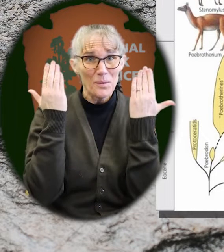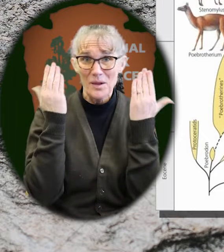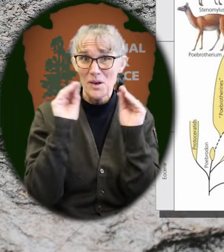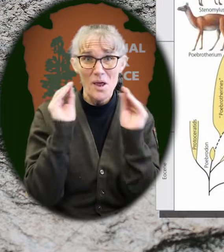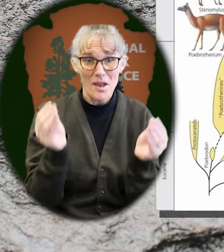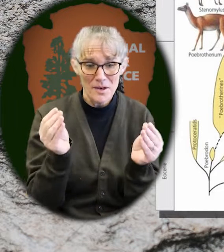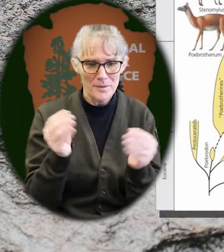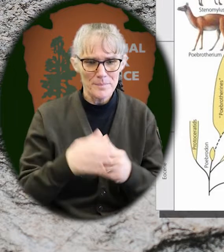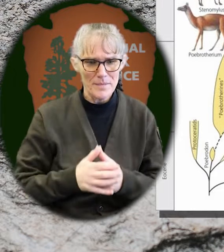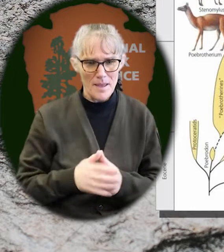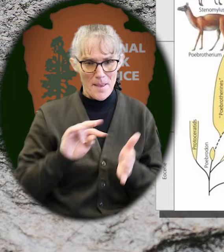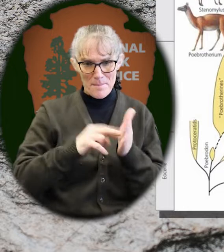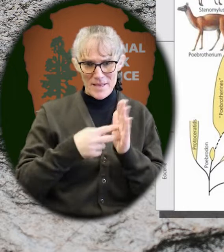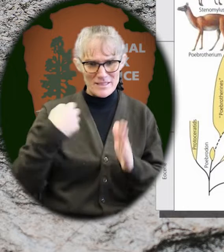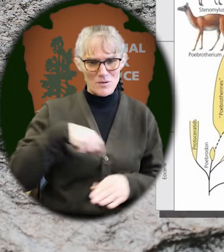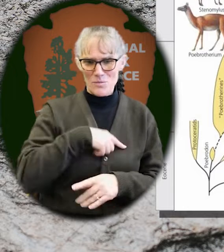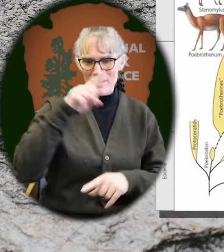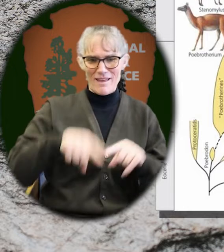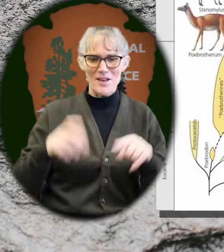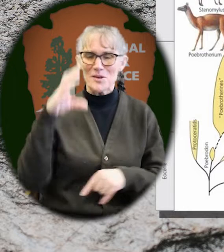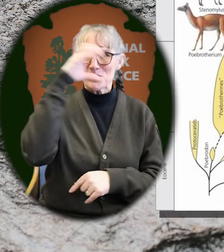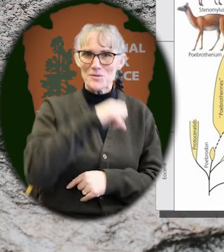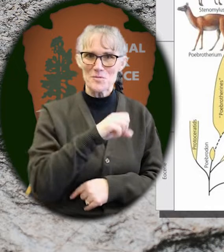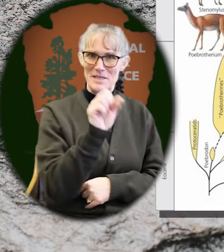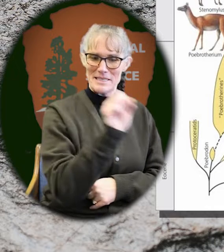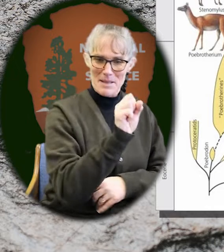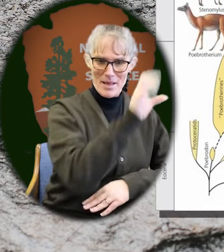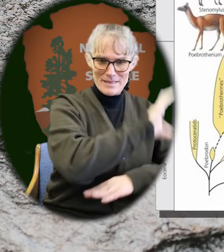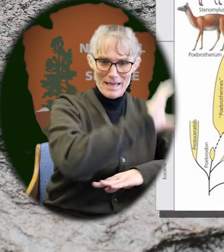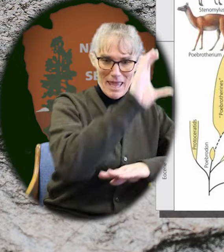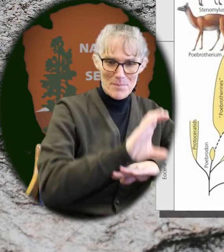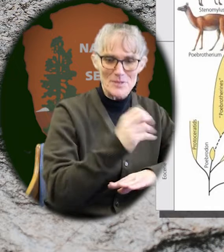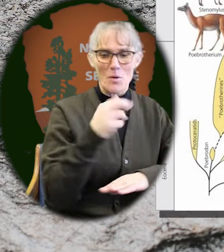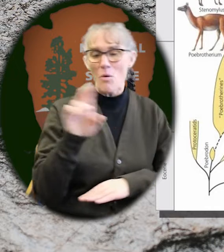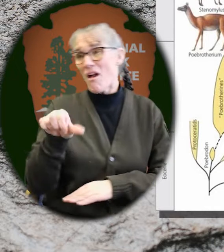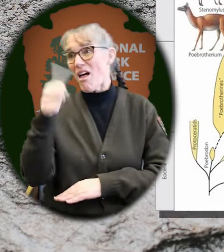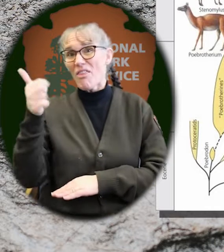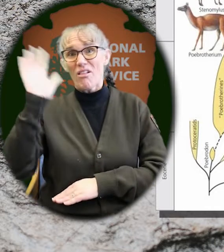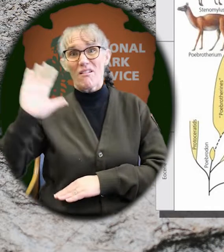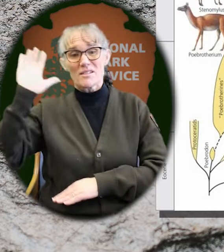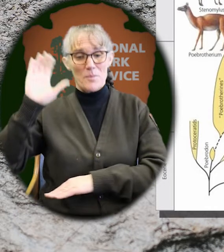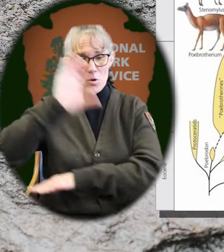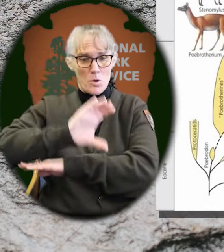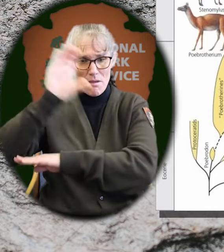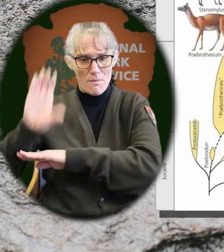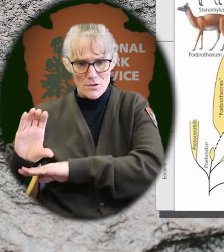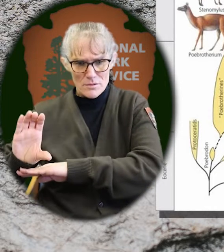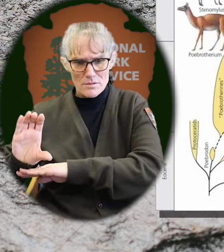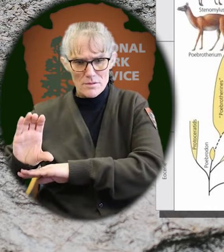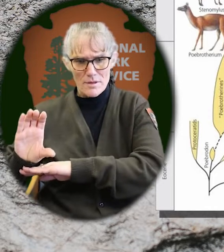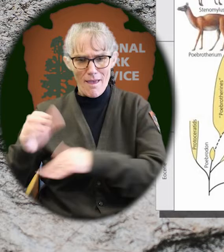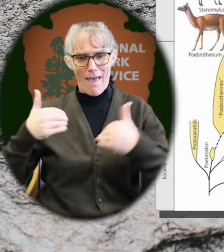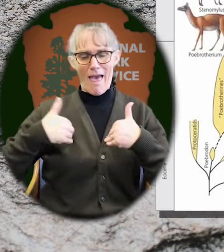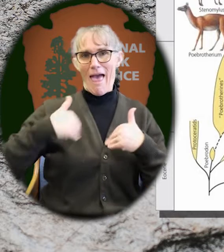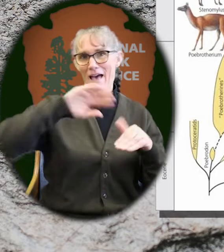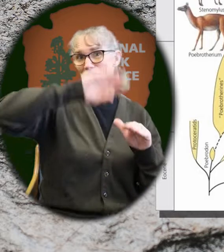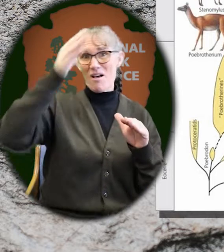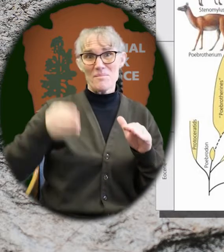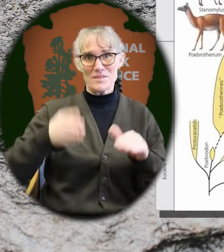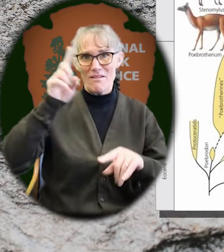So, we don't assume that um the camel group that I'm talking about today or other um similar early camelids had humps either.